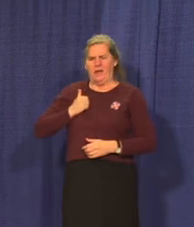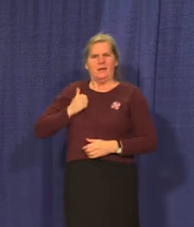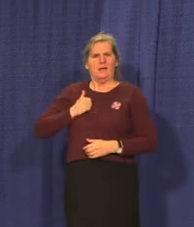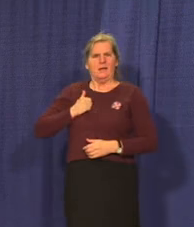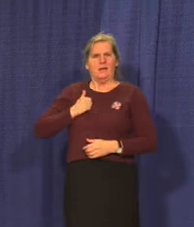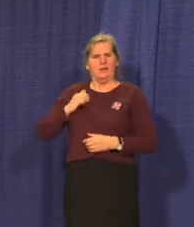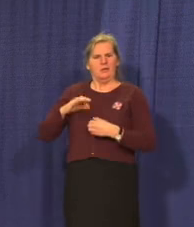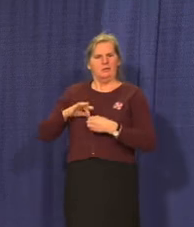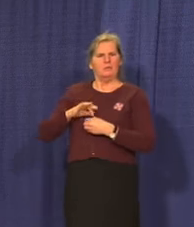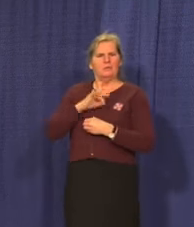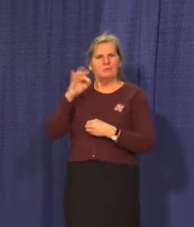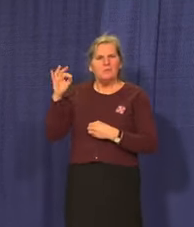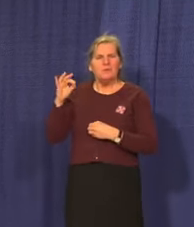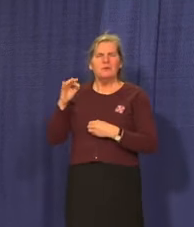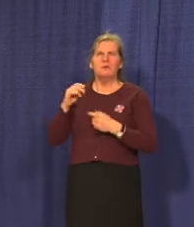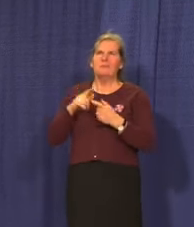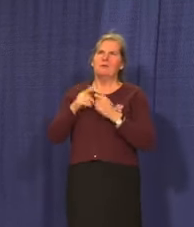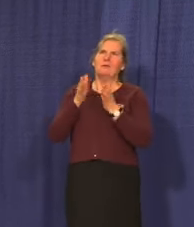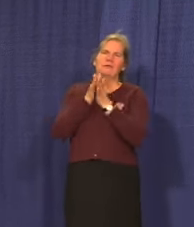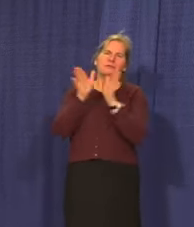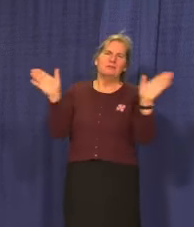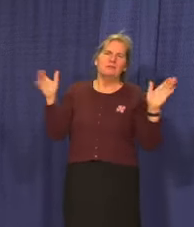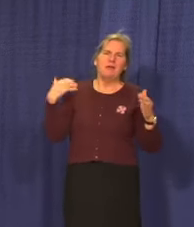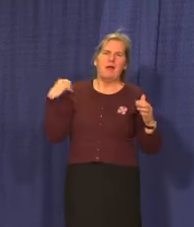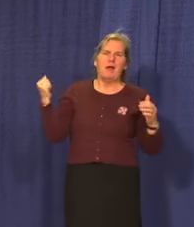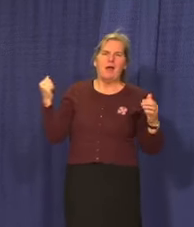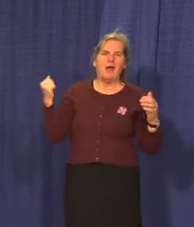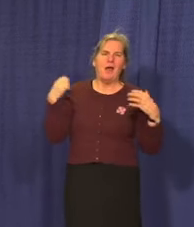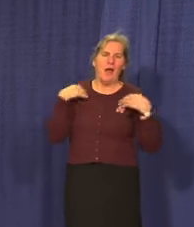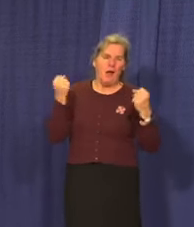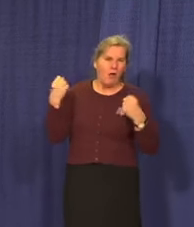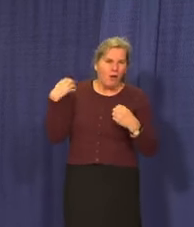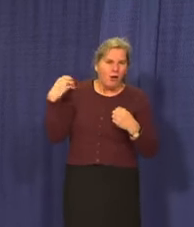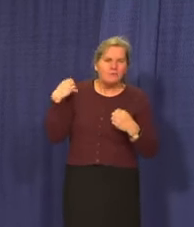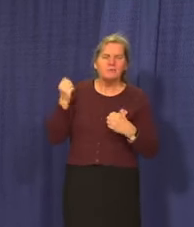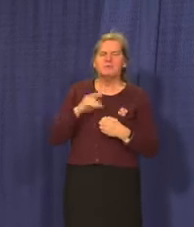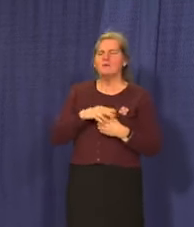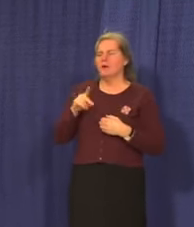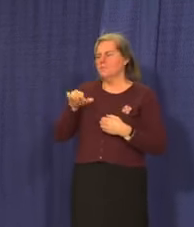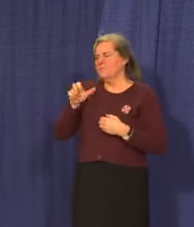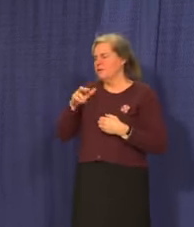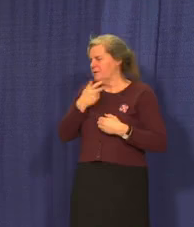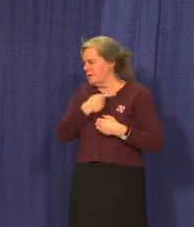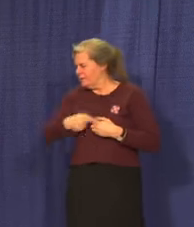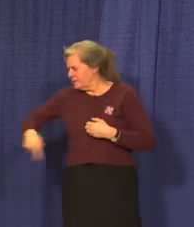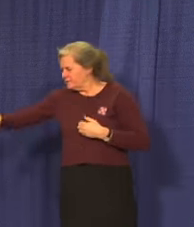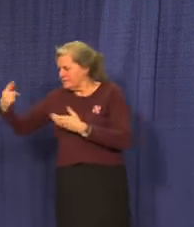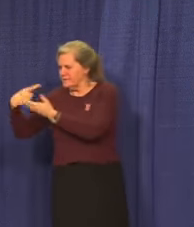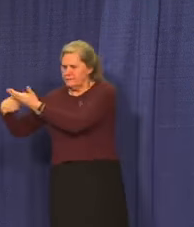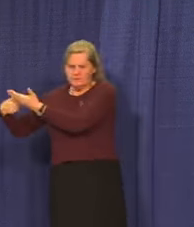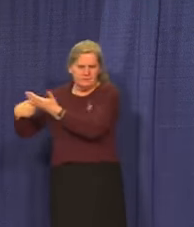OFFICERS OR THE PREMIER. EVERY JURISDICTION LENDING SUPPORT AND COMING TOGETHER, AND WHAT YOU'RE SEEING HERE BETWEEN